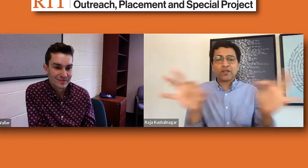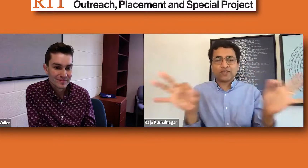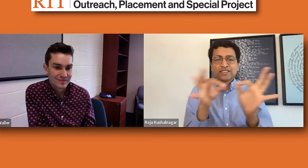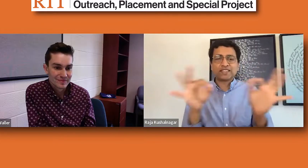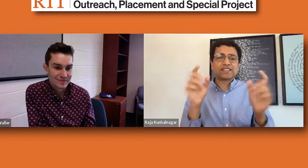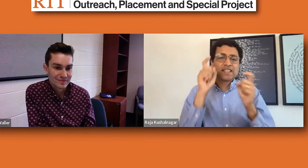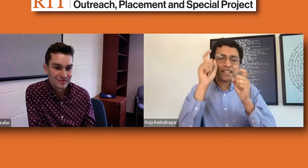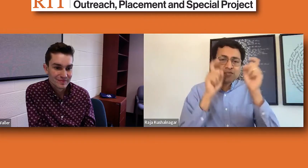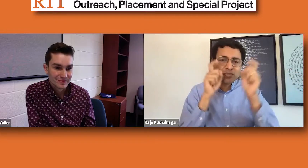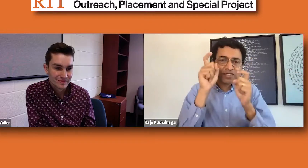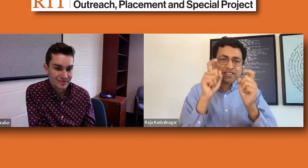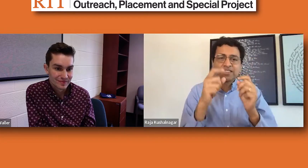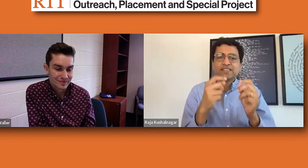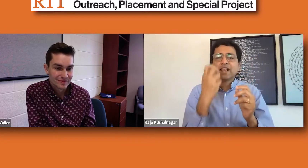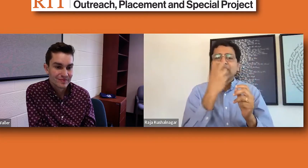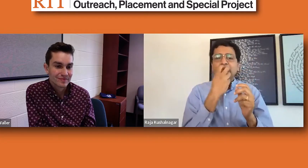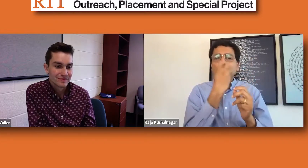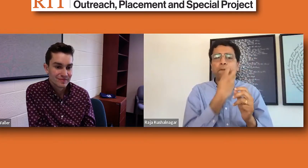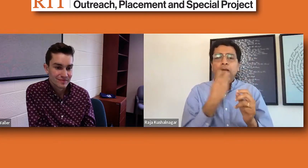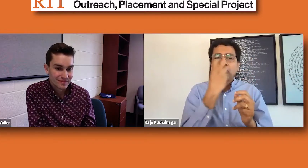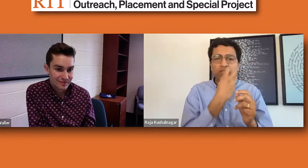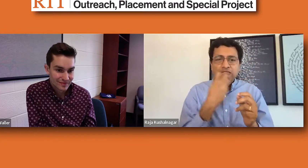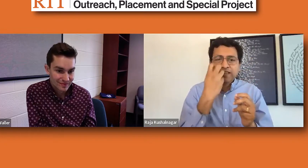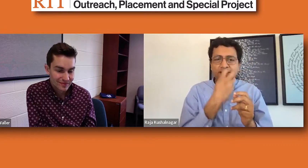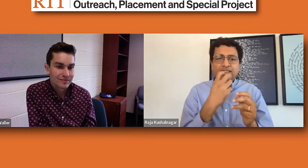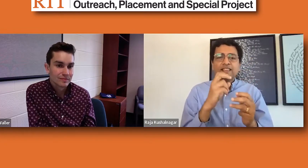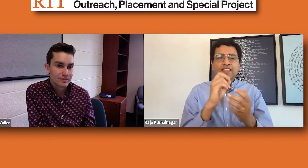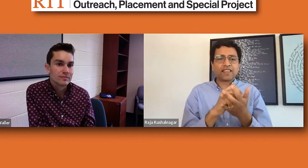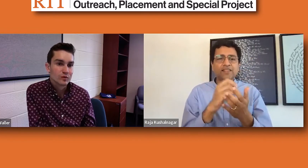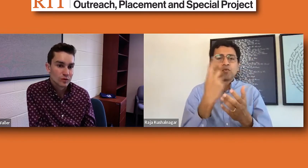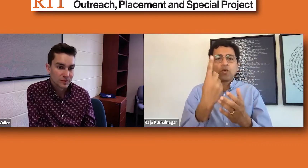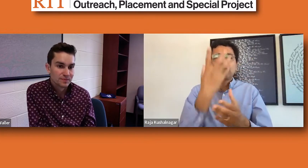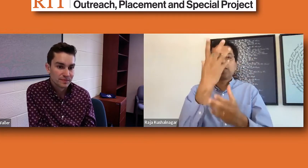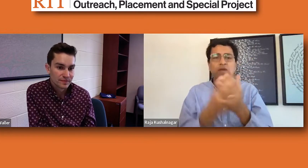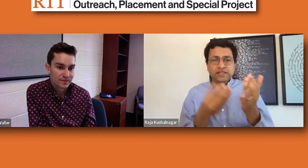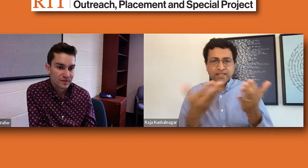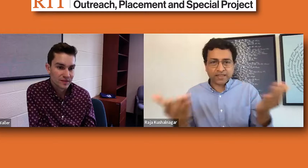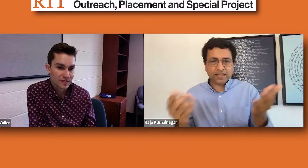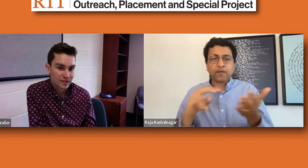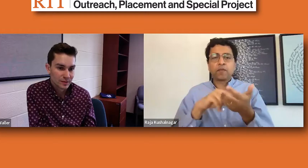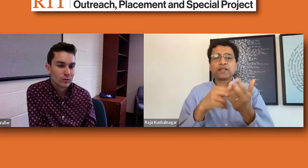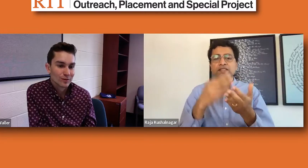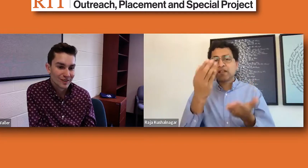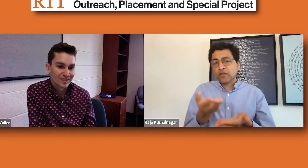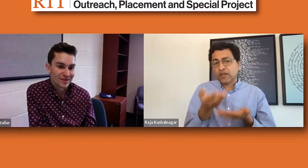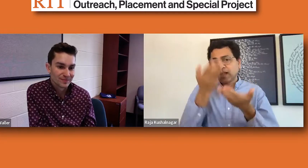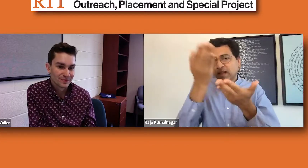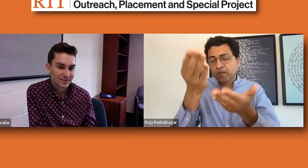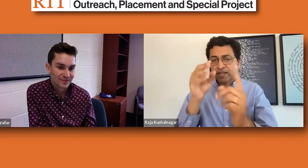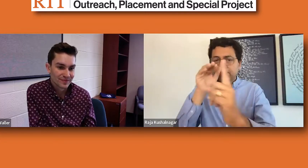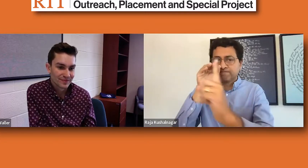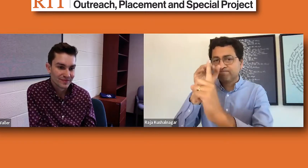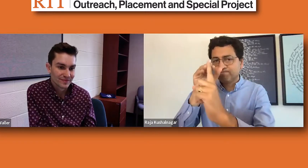We can copy those kind of linguistic non manual markers.